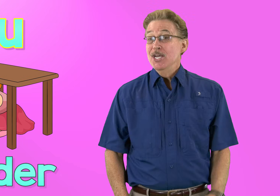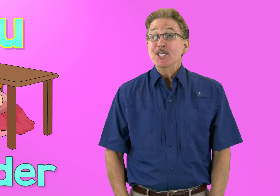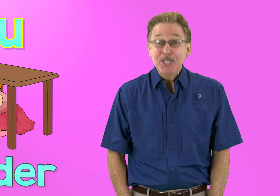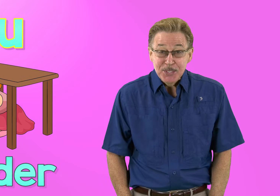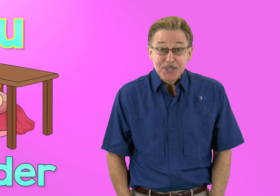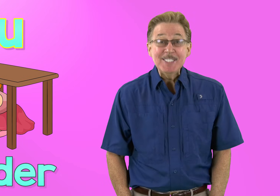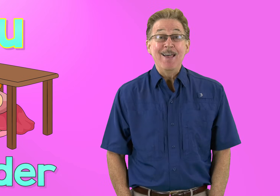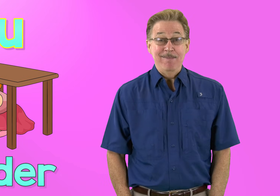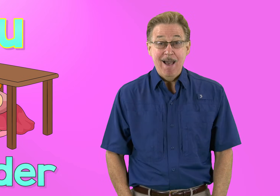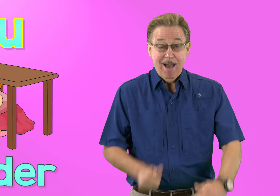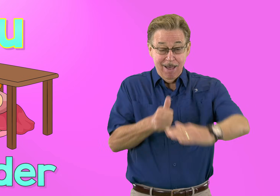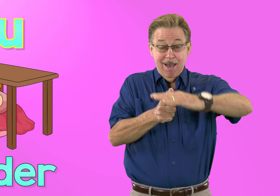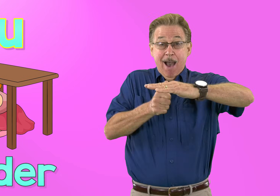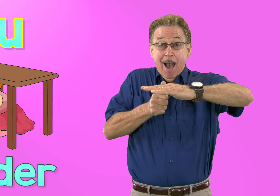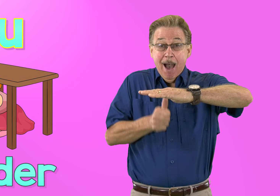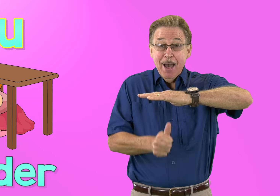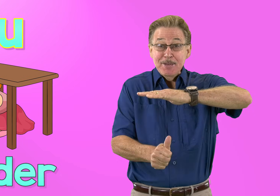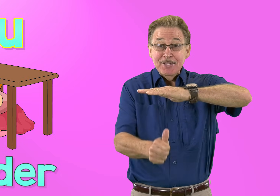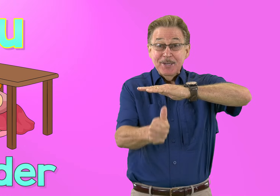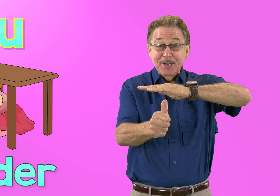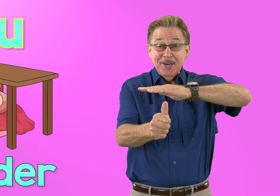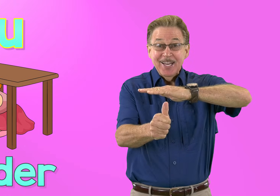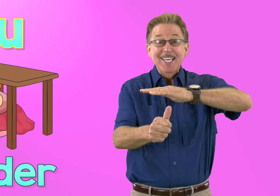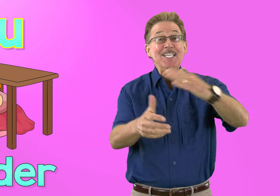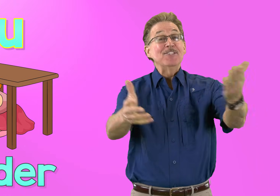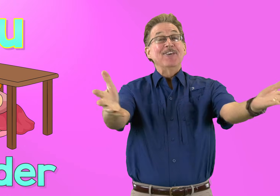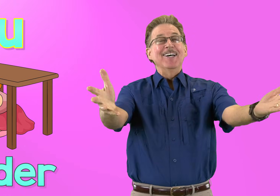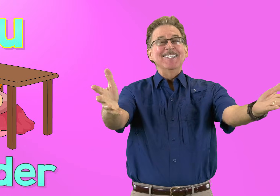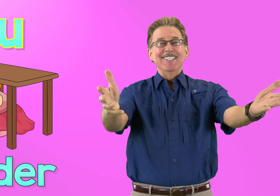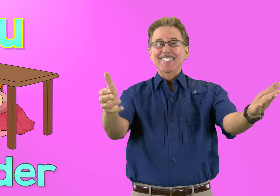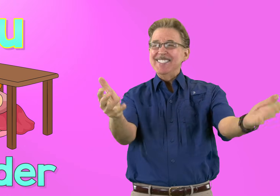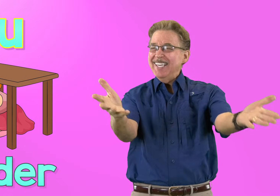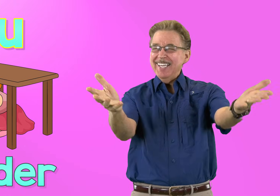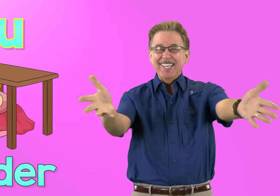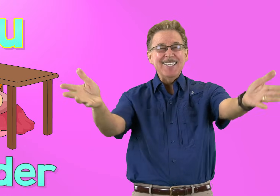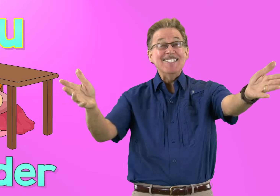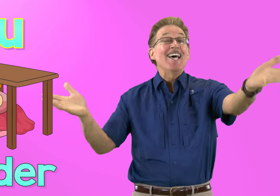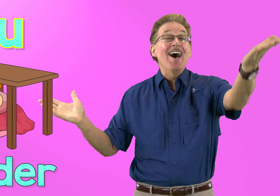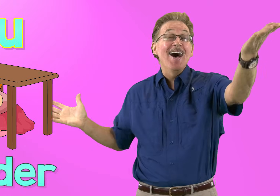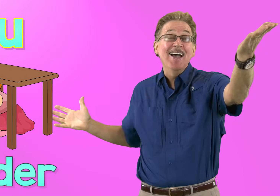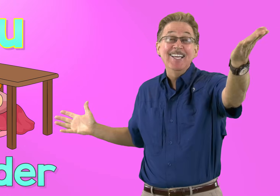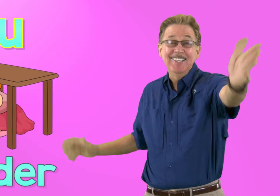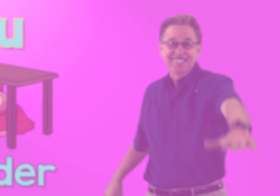U u says /u/ under It's fun to sing and sign